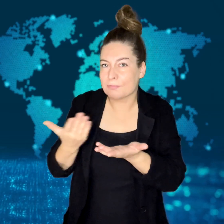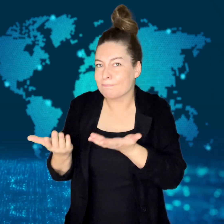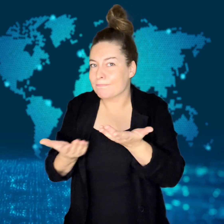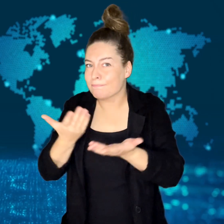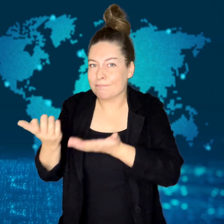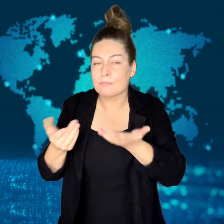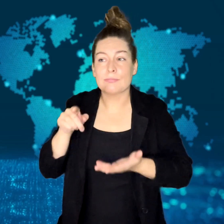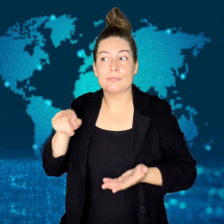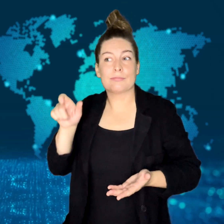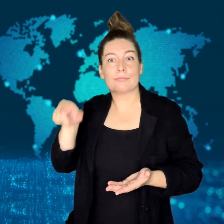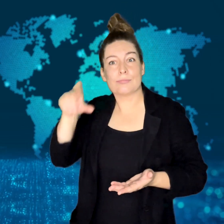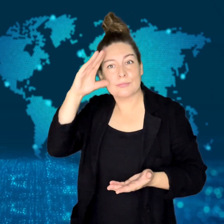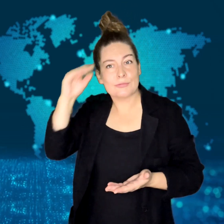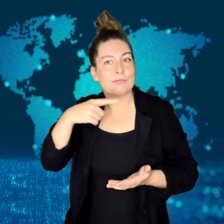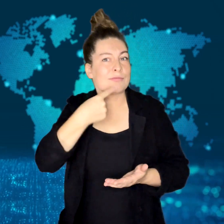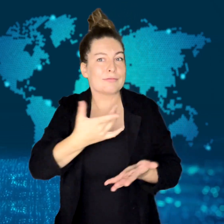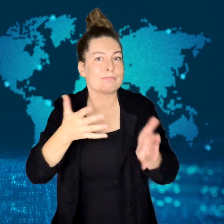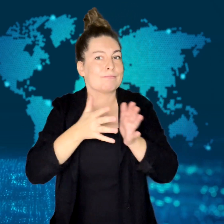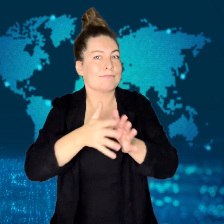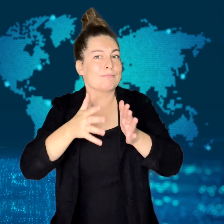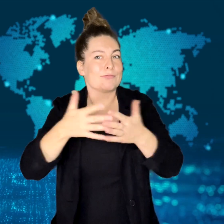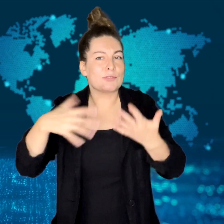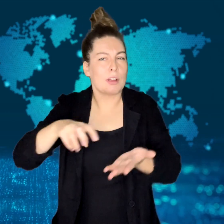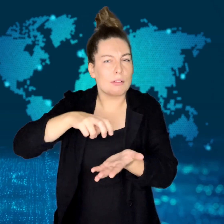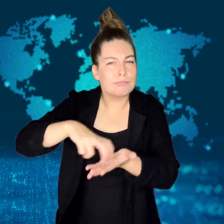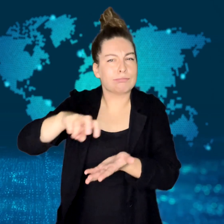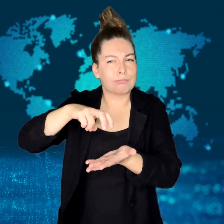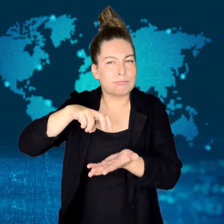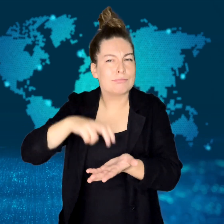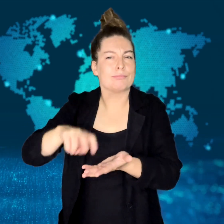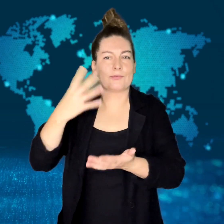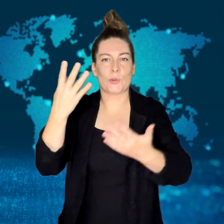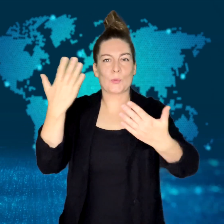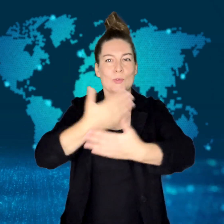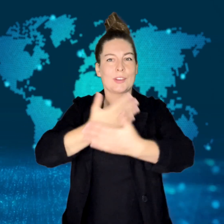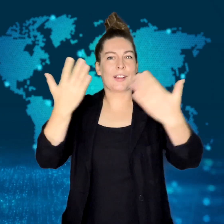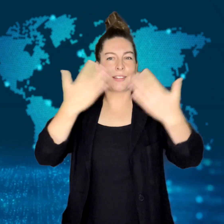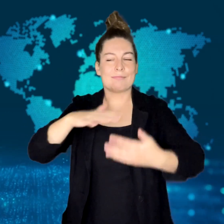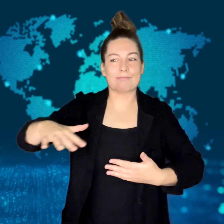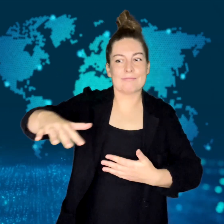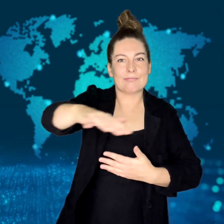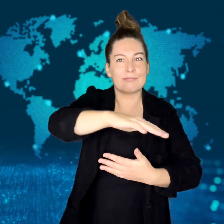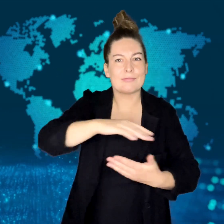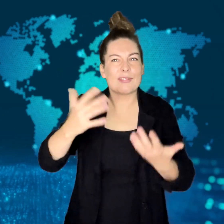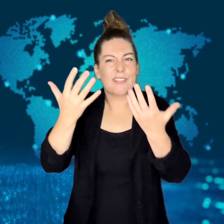Batty explained that he had been walking for four days and